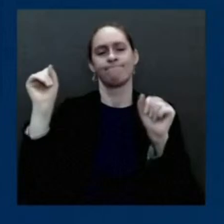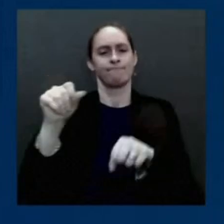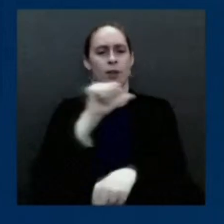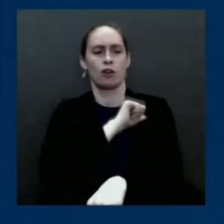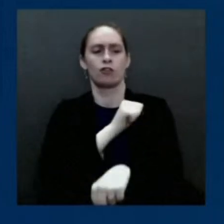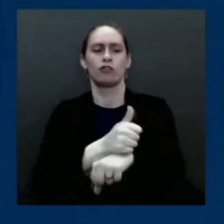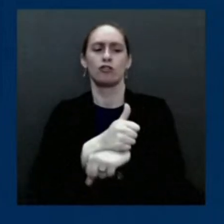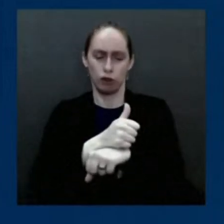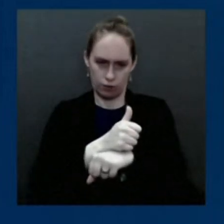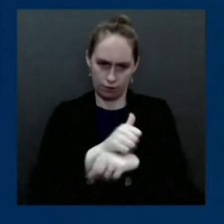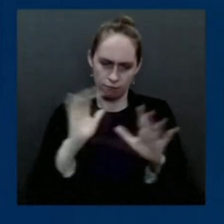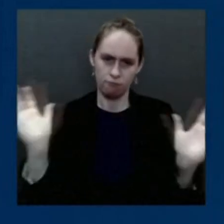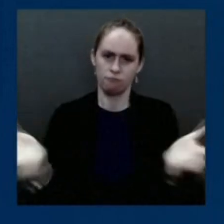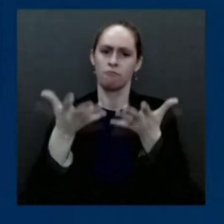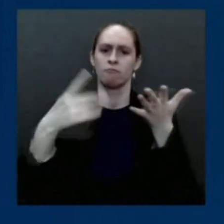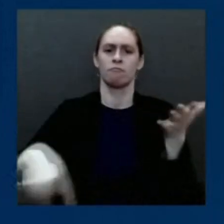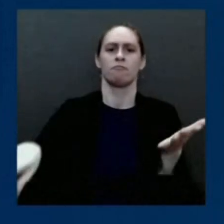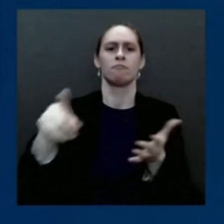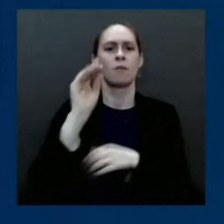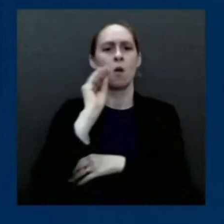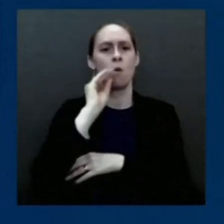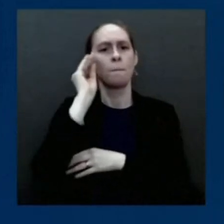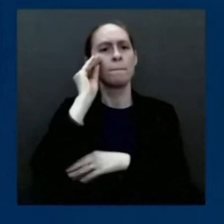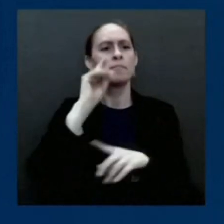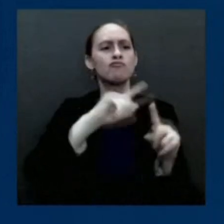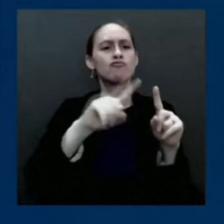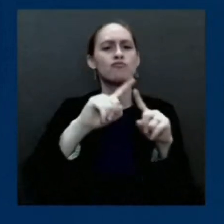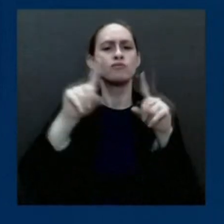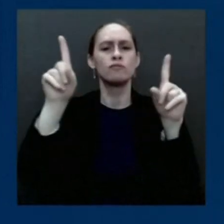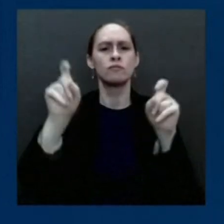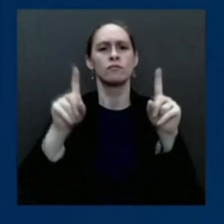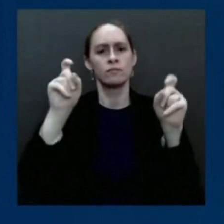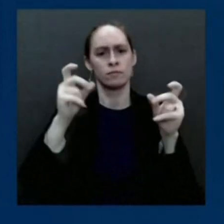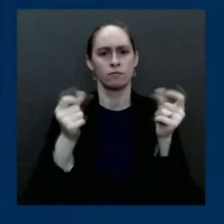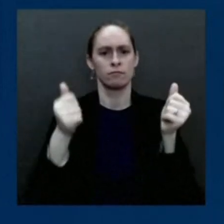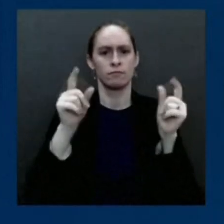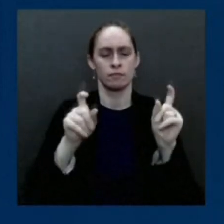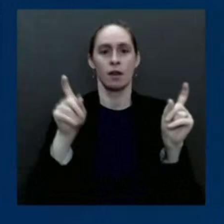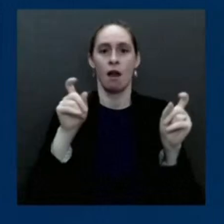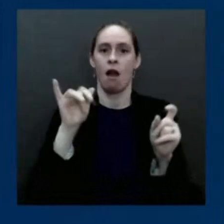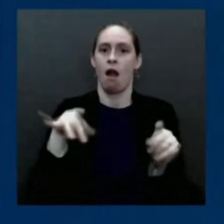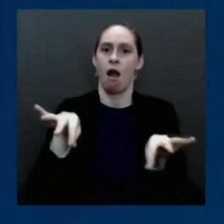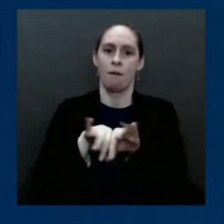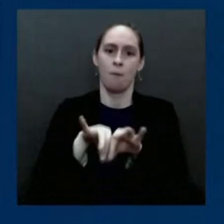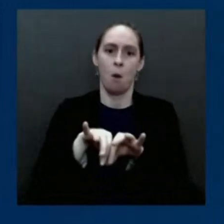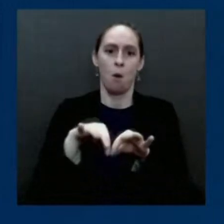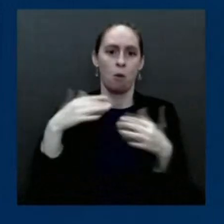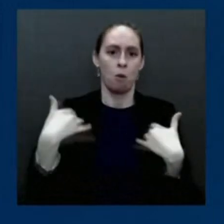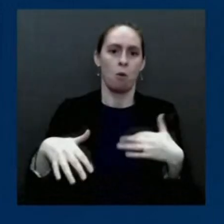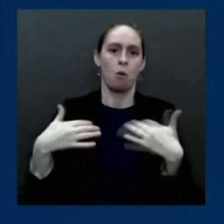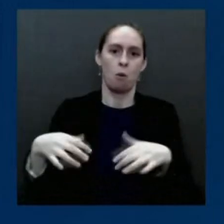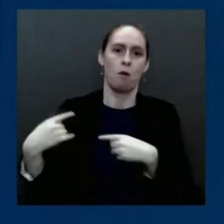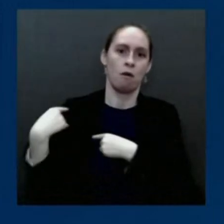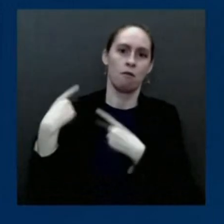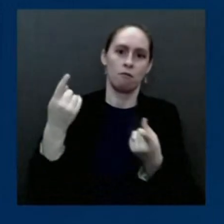THEY ARE A CRITICAL COOL IN OUR